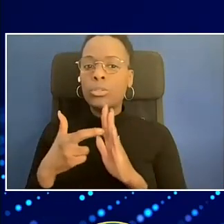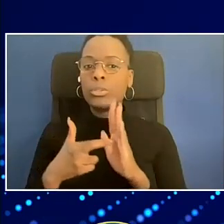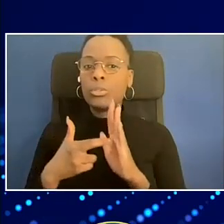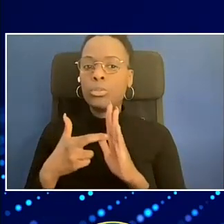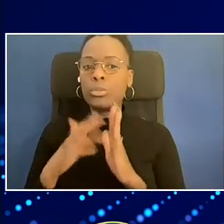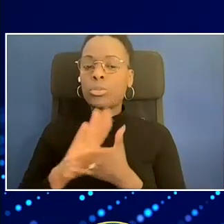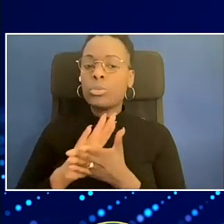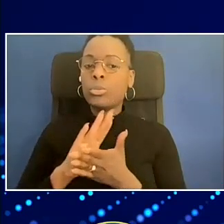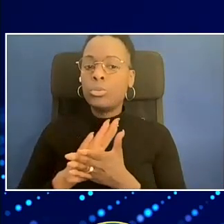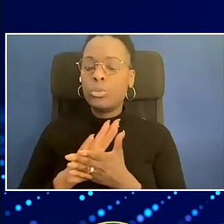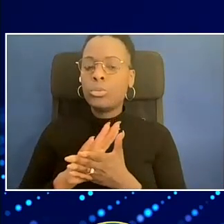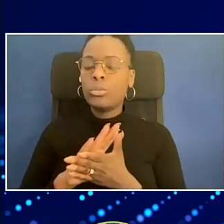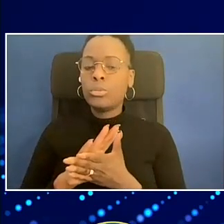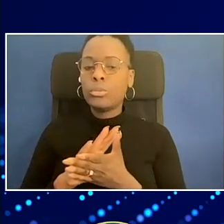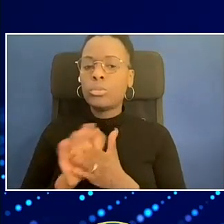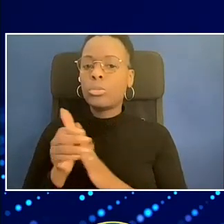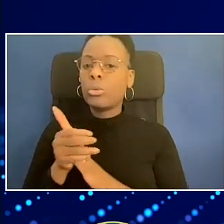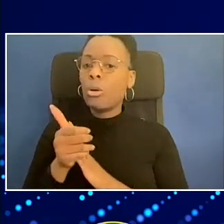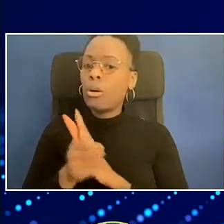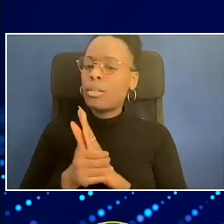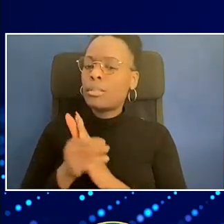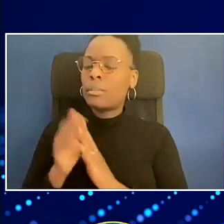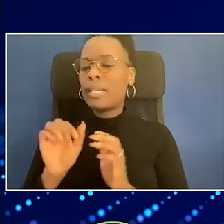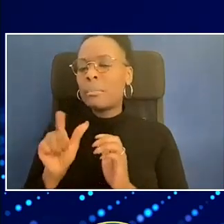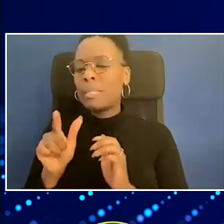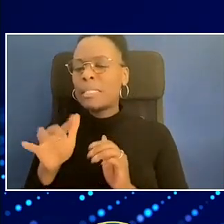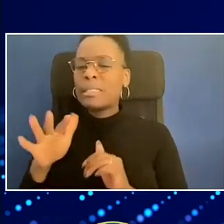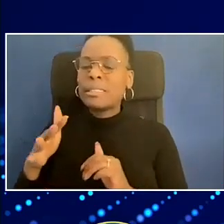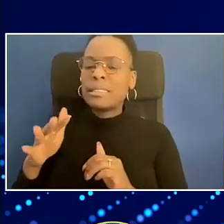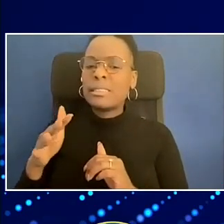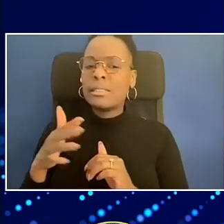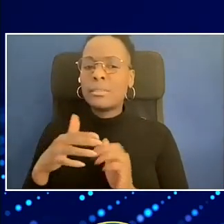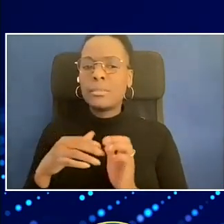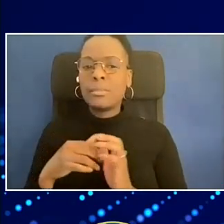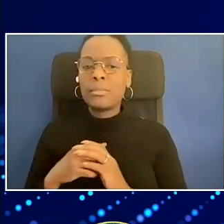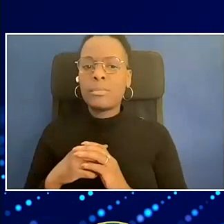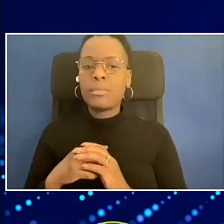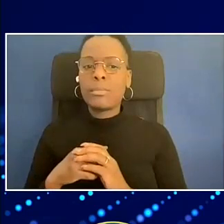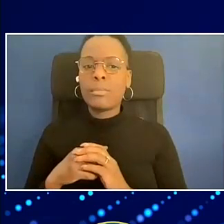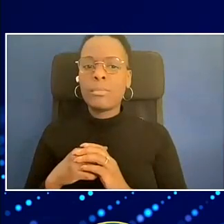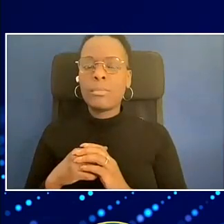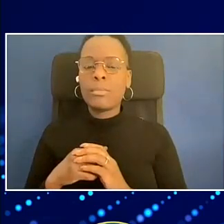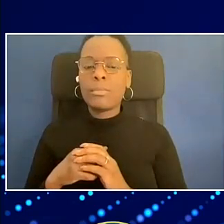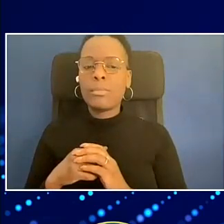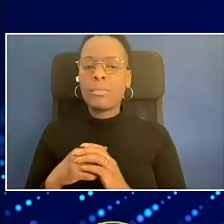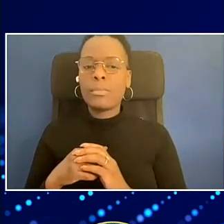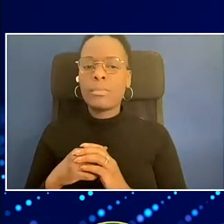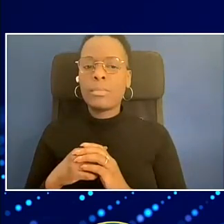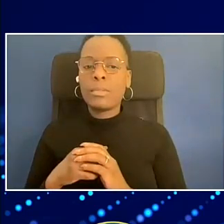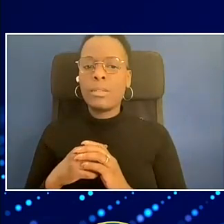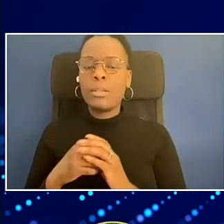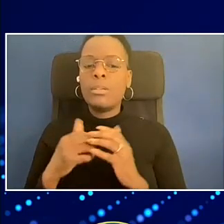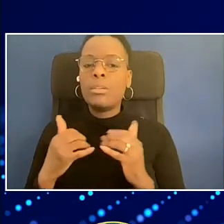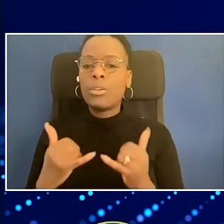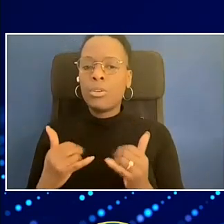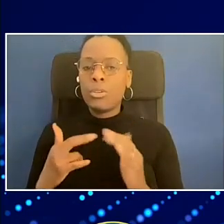call it automatically bill, but certainly because the student, even under the current rules, does have an opt-out provision. So I don't know if- but it does